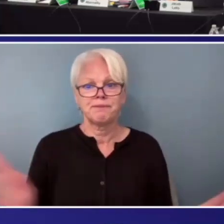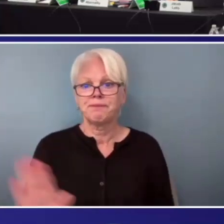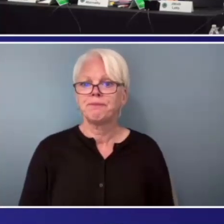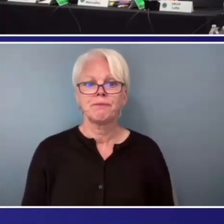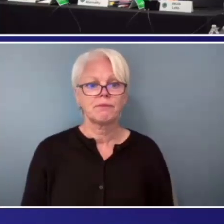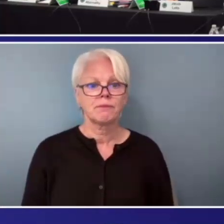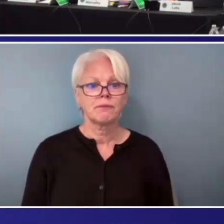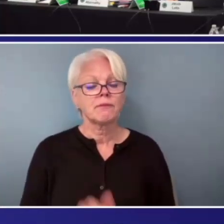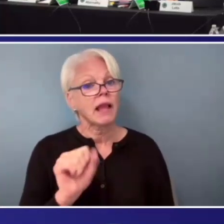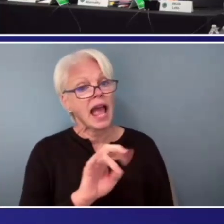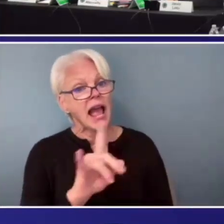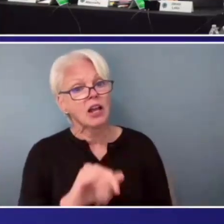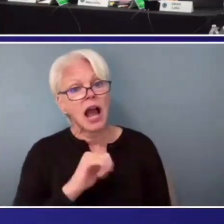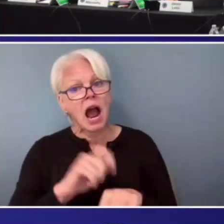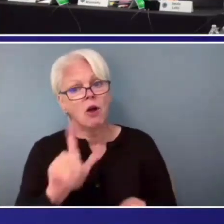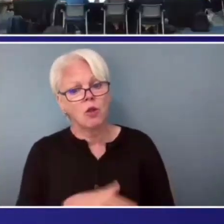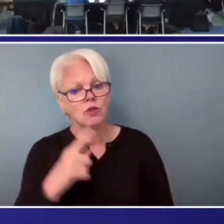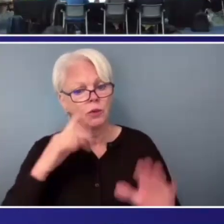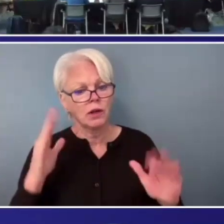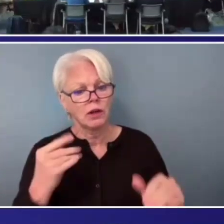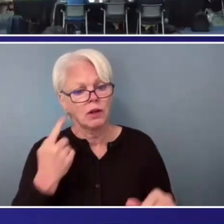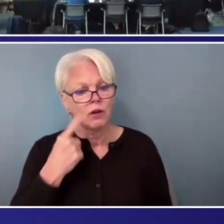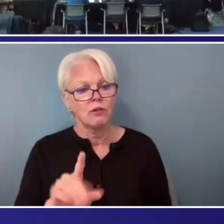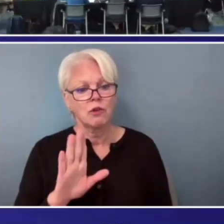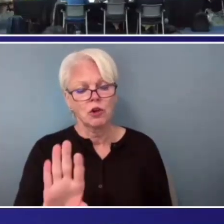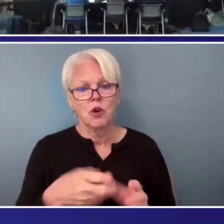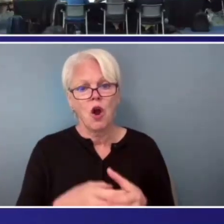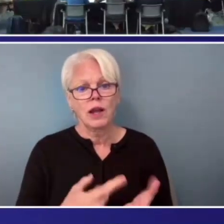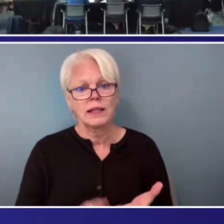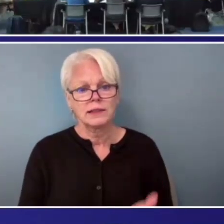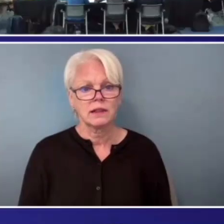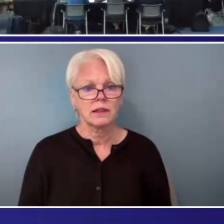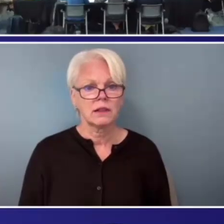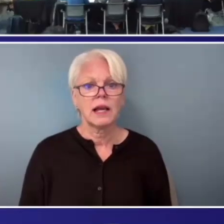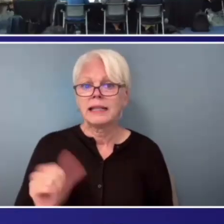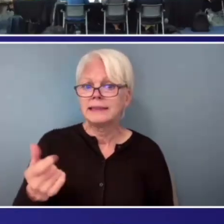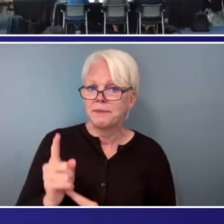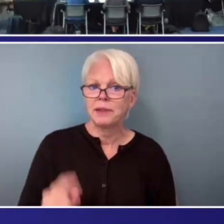Ashley, how, how long would you anticipate needing for your caucus? Ten minutes. Ten minutes. Okay.